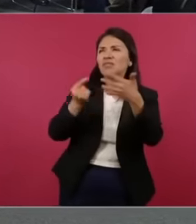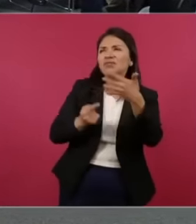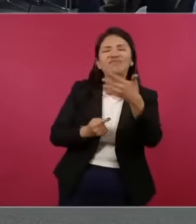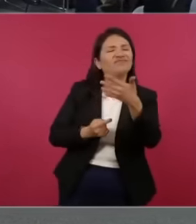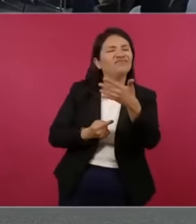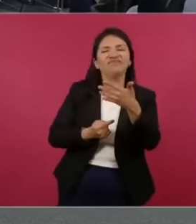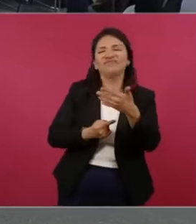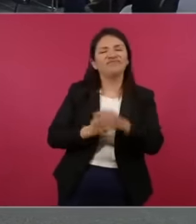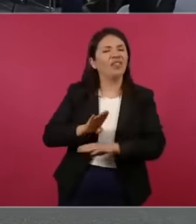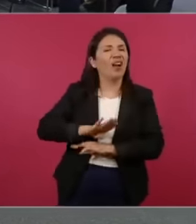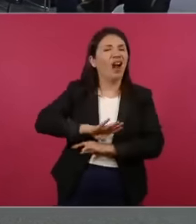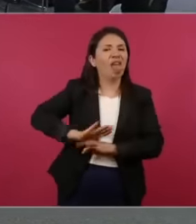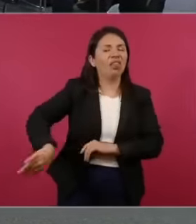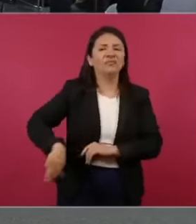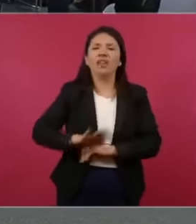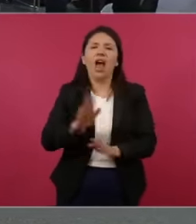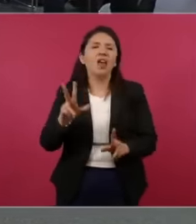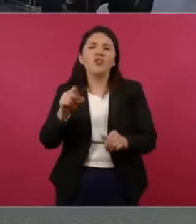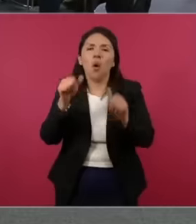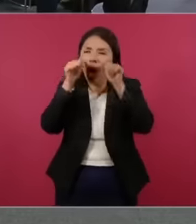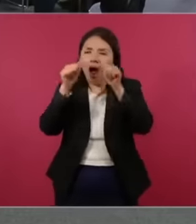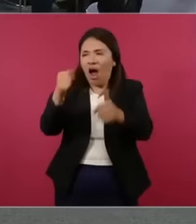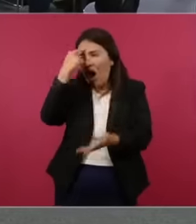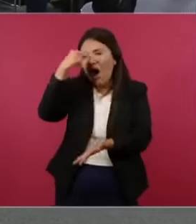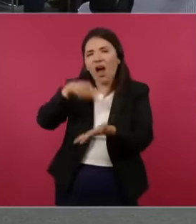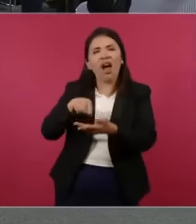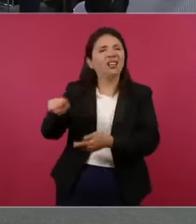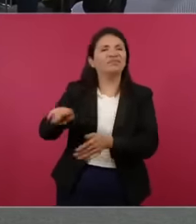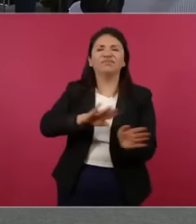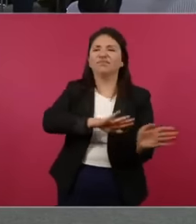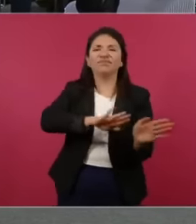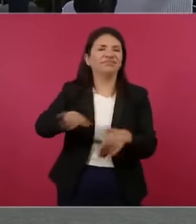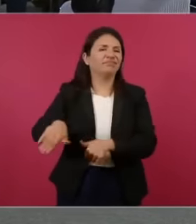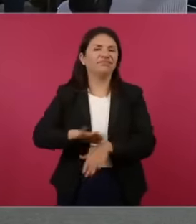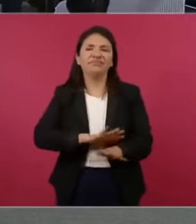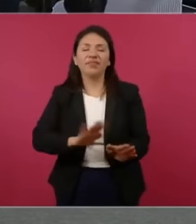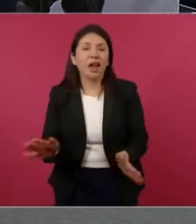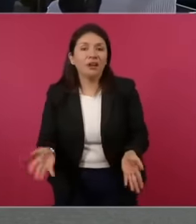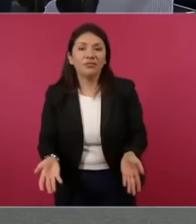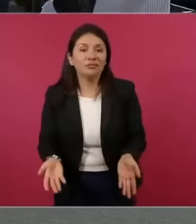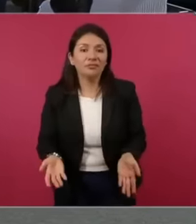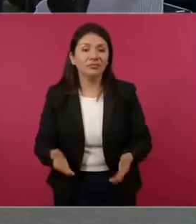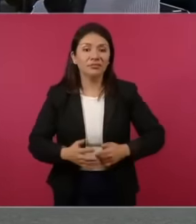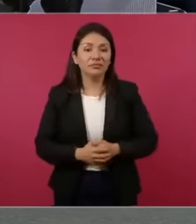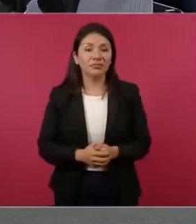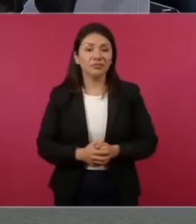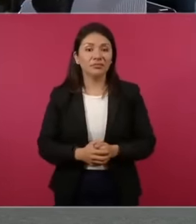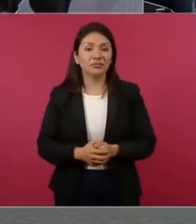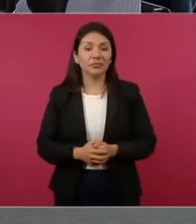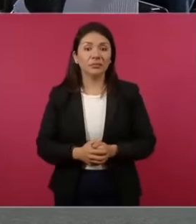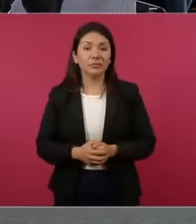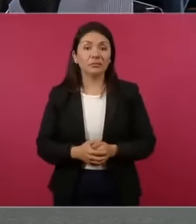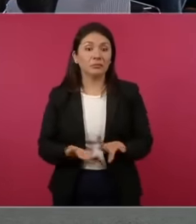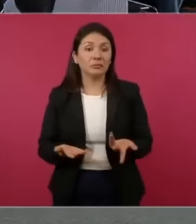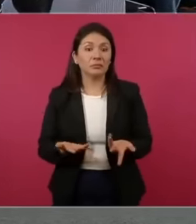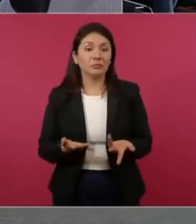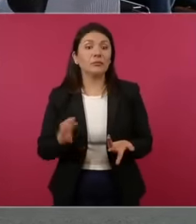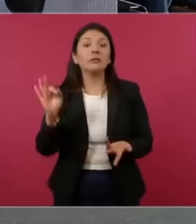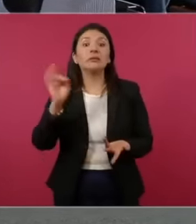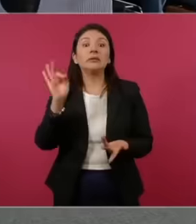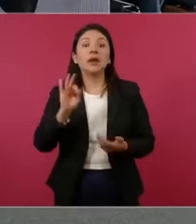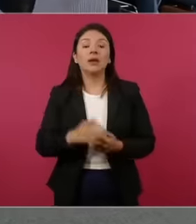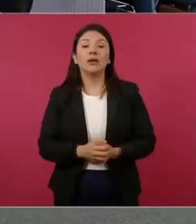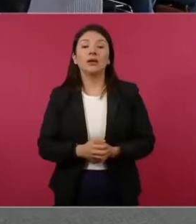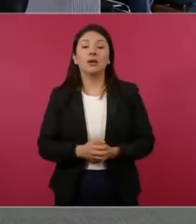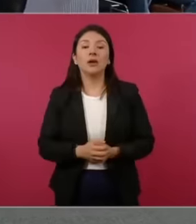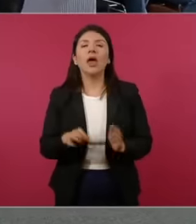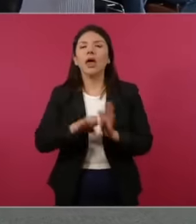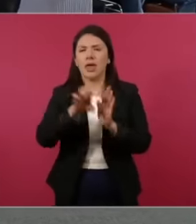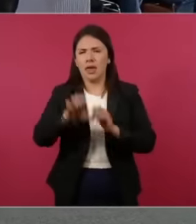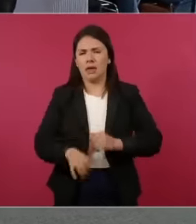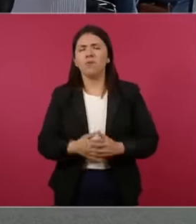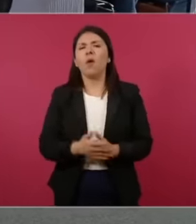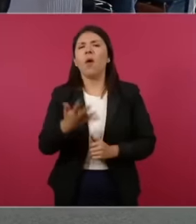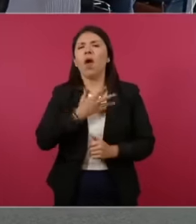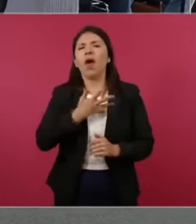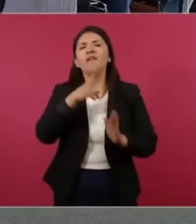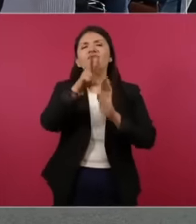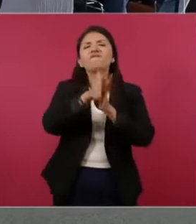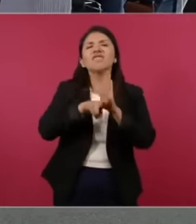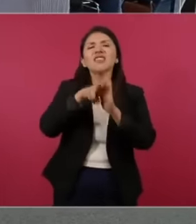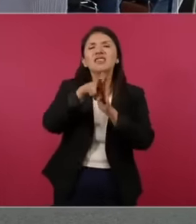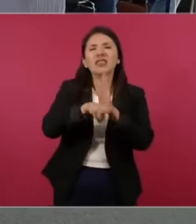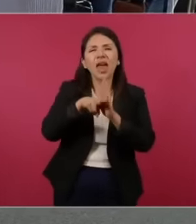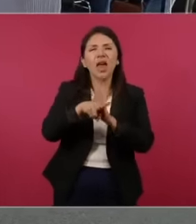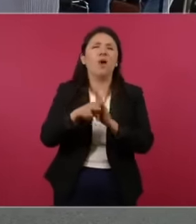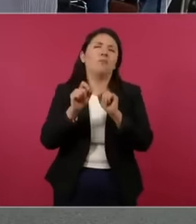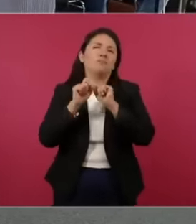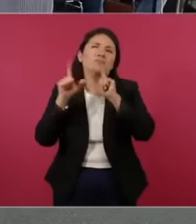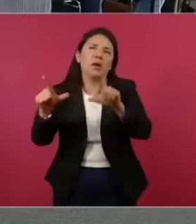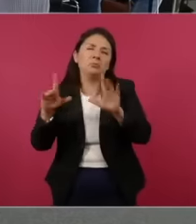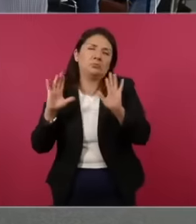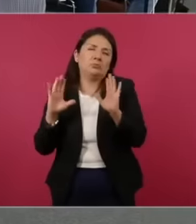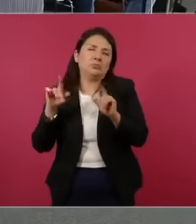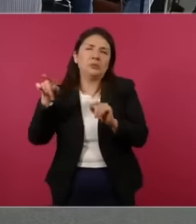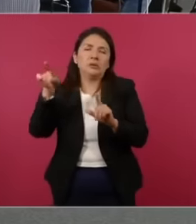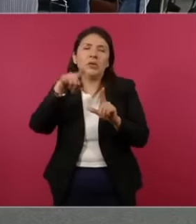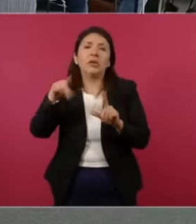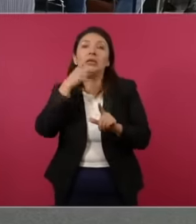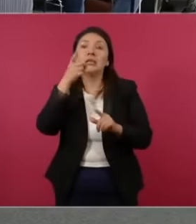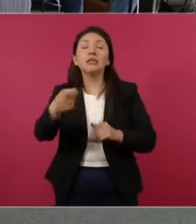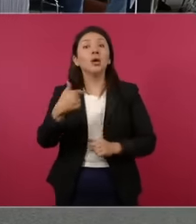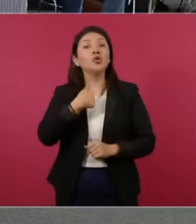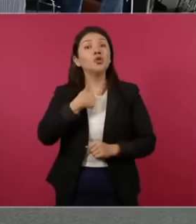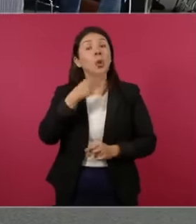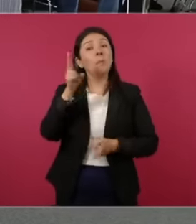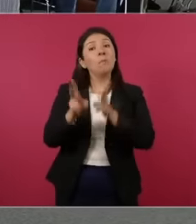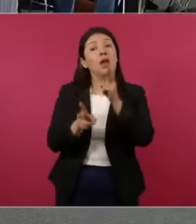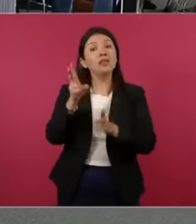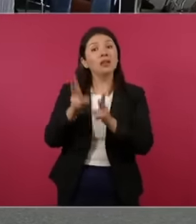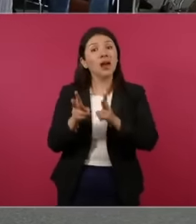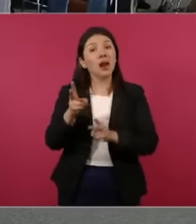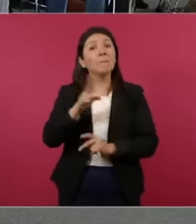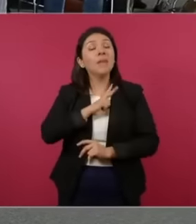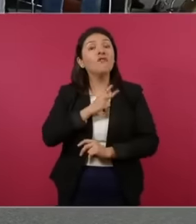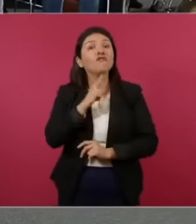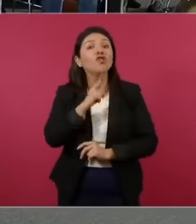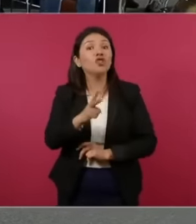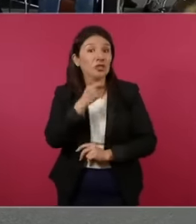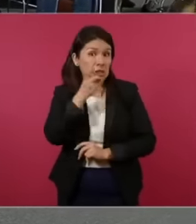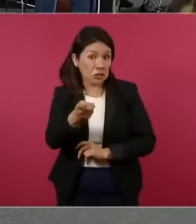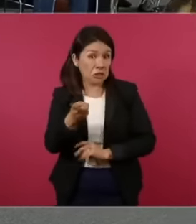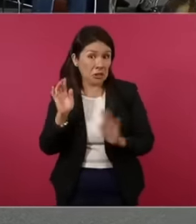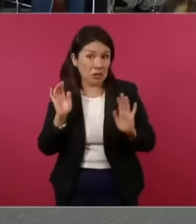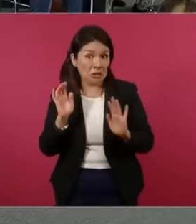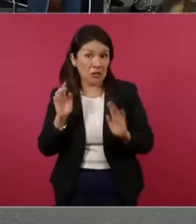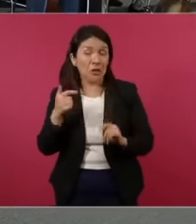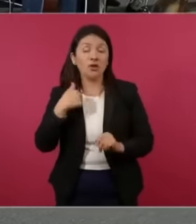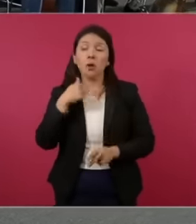people because if they had a recording they say that this one was talking to me with the drug traffickers